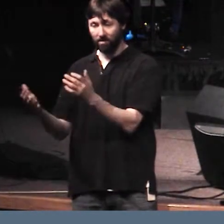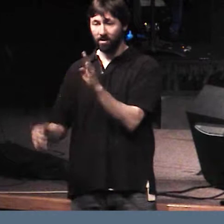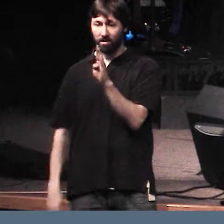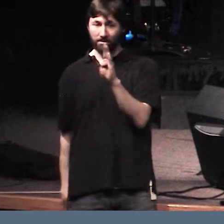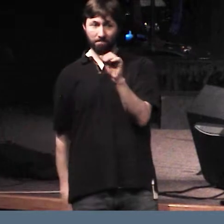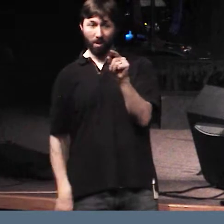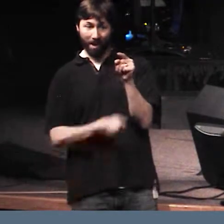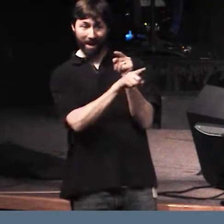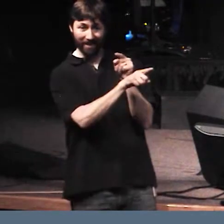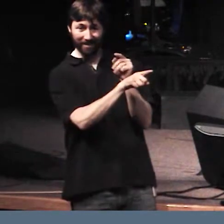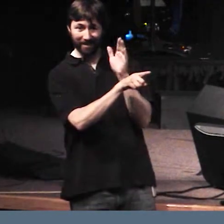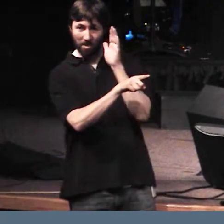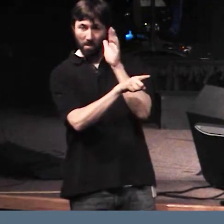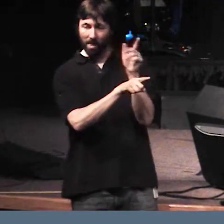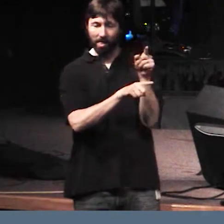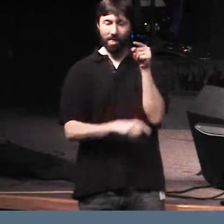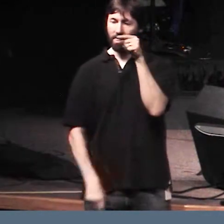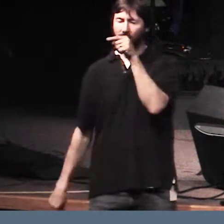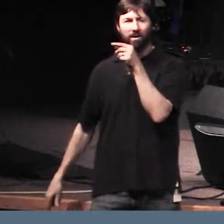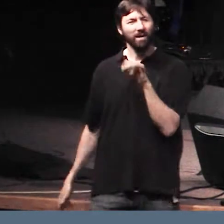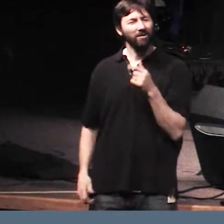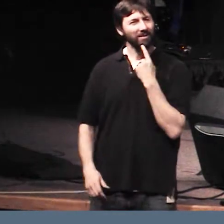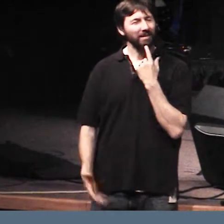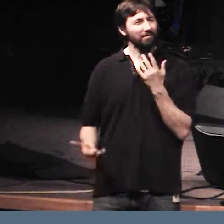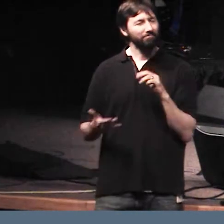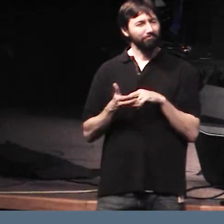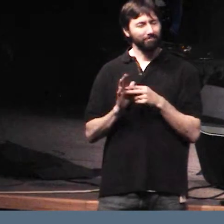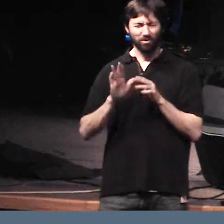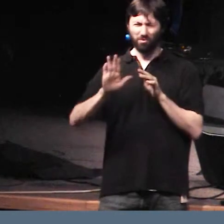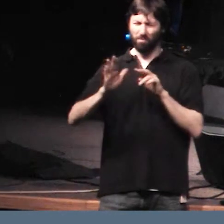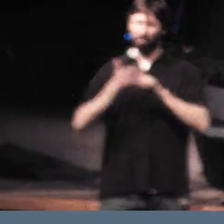he's going to be at how do you say the word in in your language